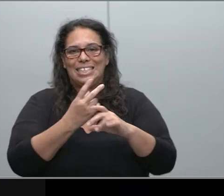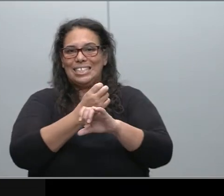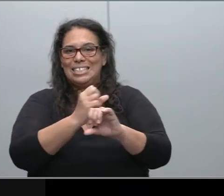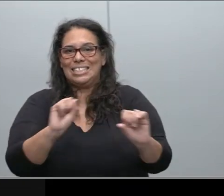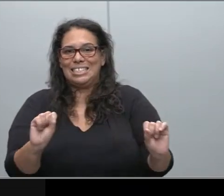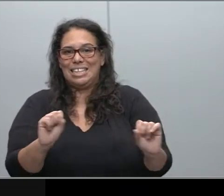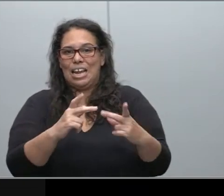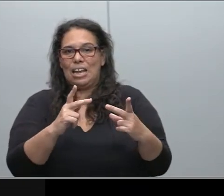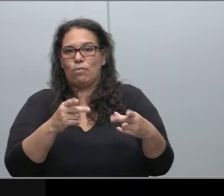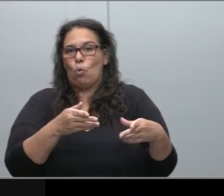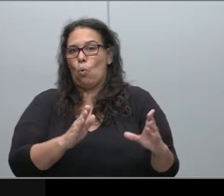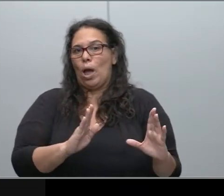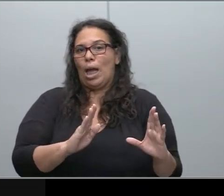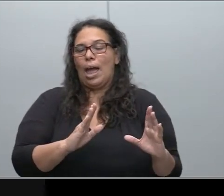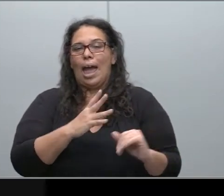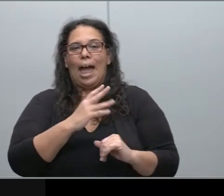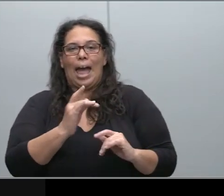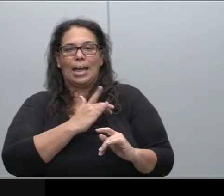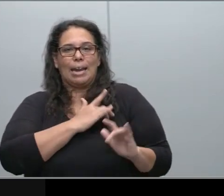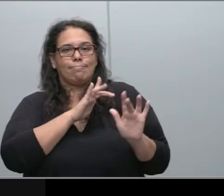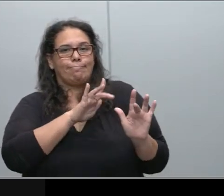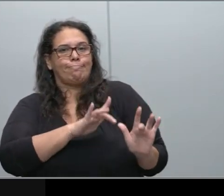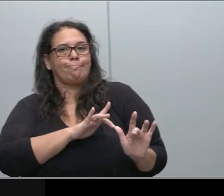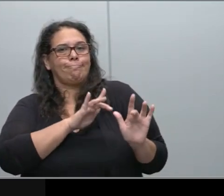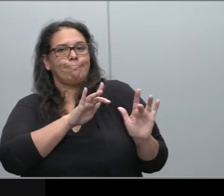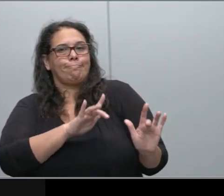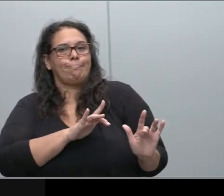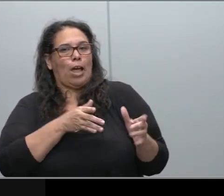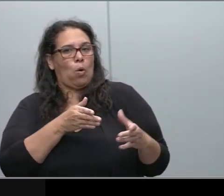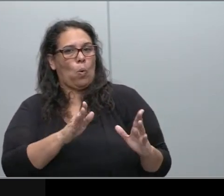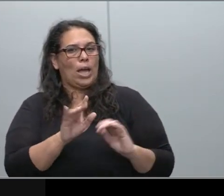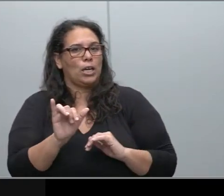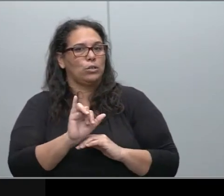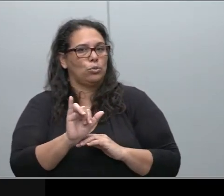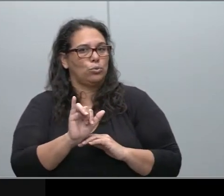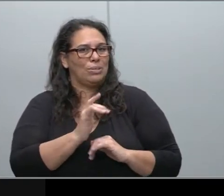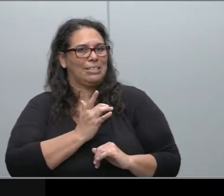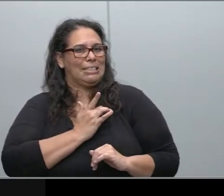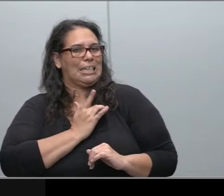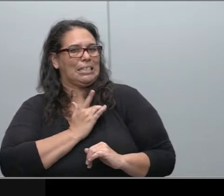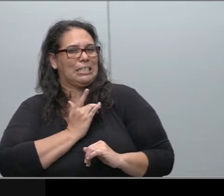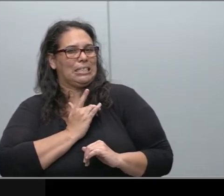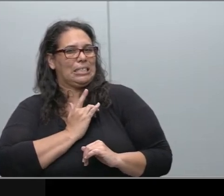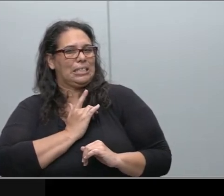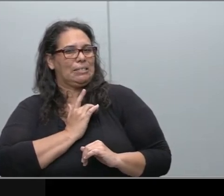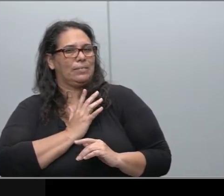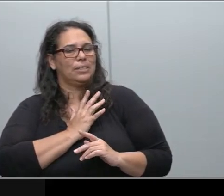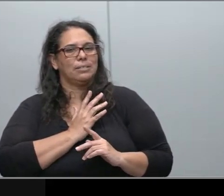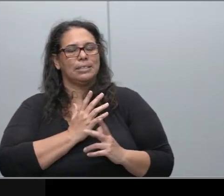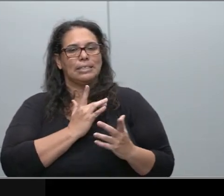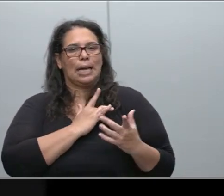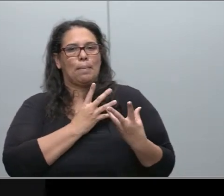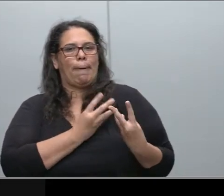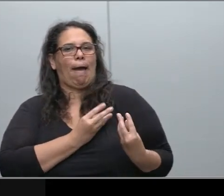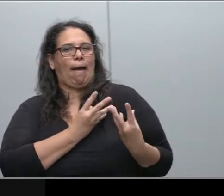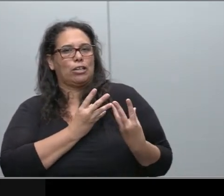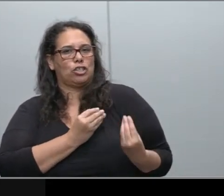to the many needs and challenges and struggles that our families are engaging in currently. And if you would like more information,